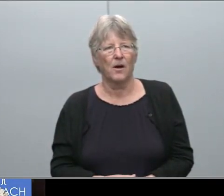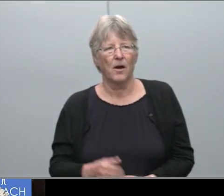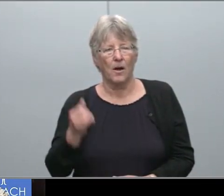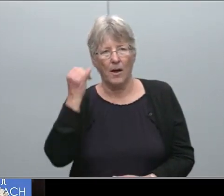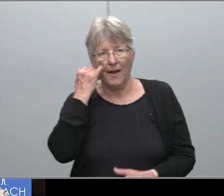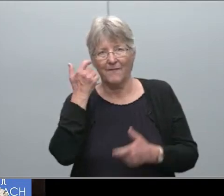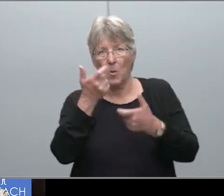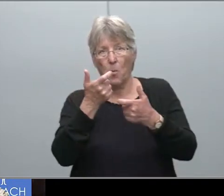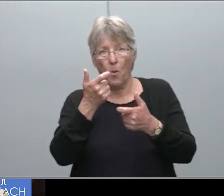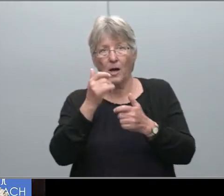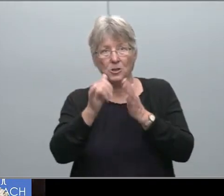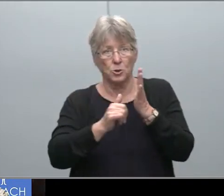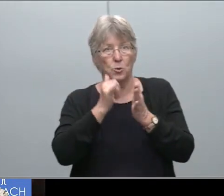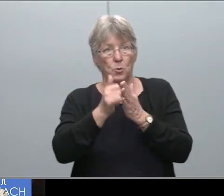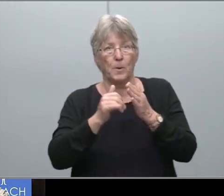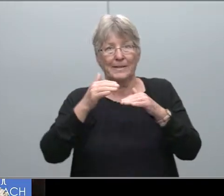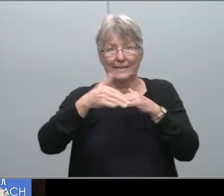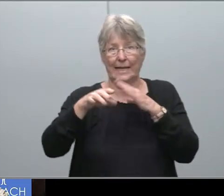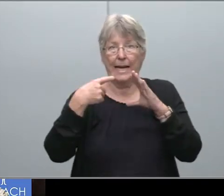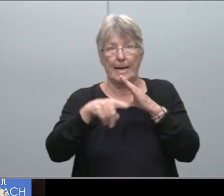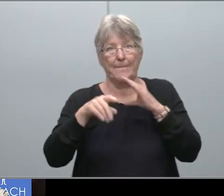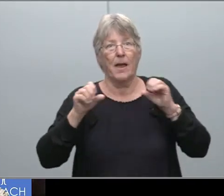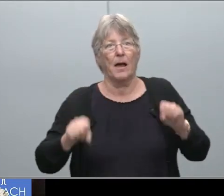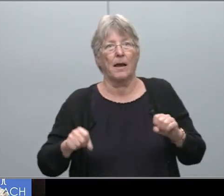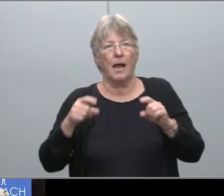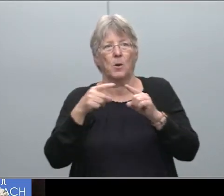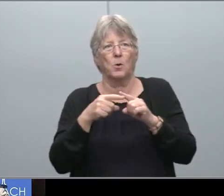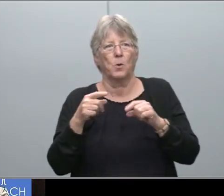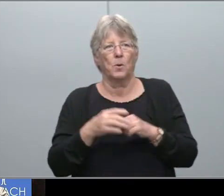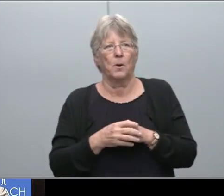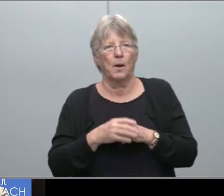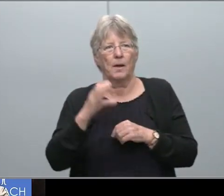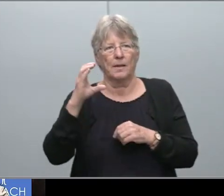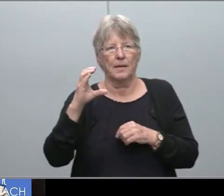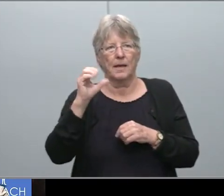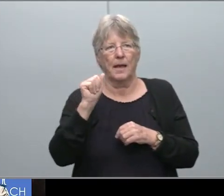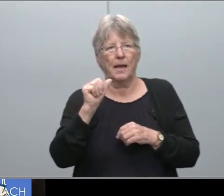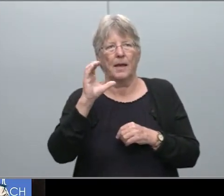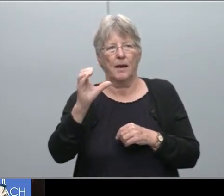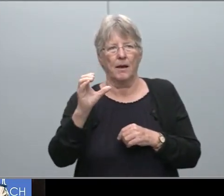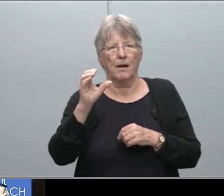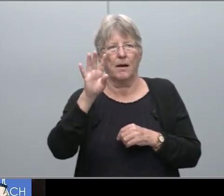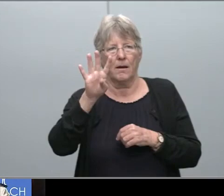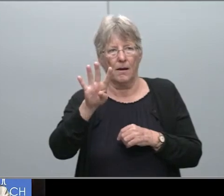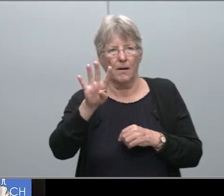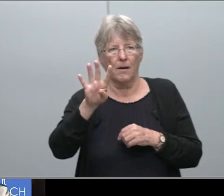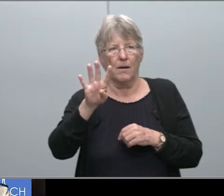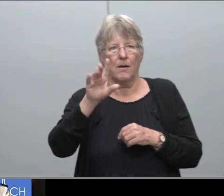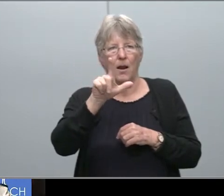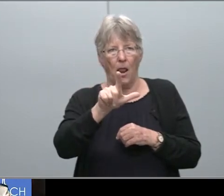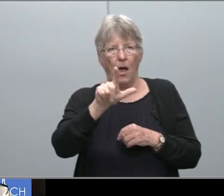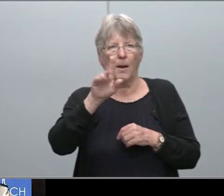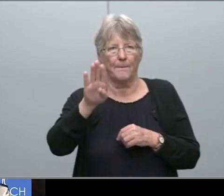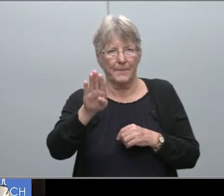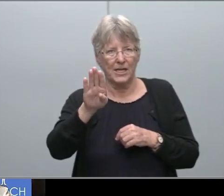about what LBUSD is doing for youth. We have great panelists. I'll put the information on the chat.